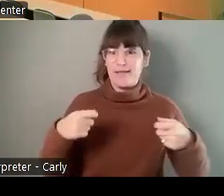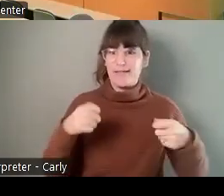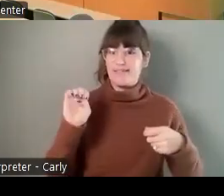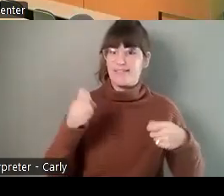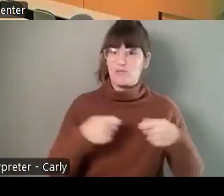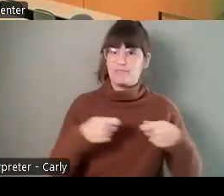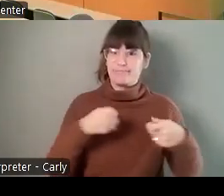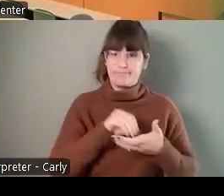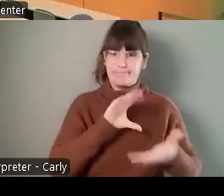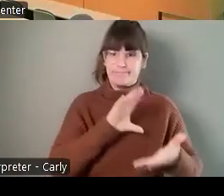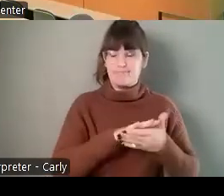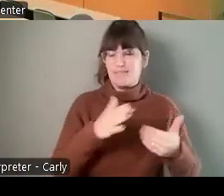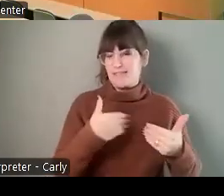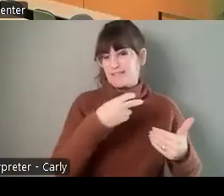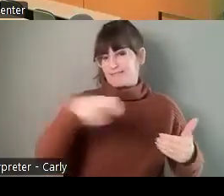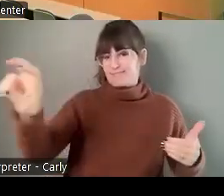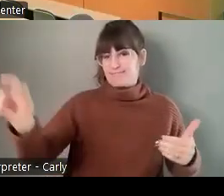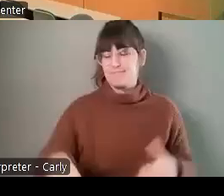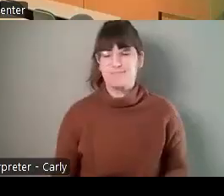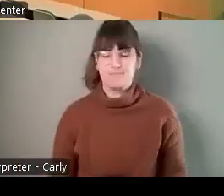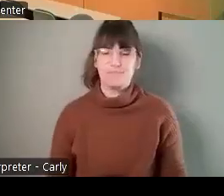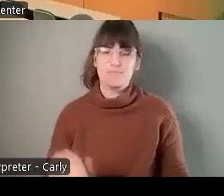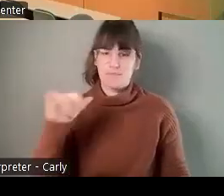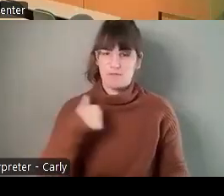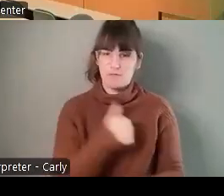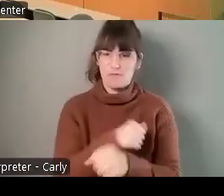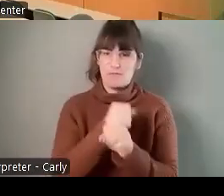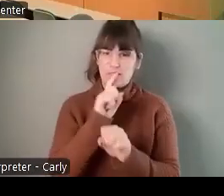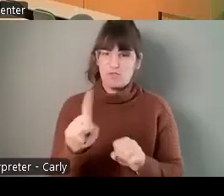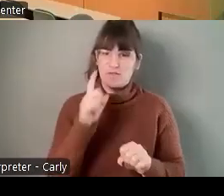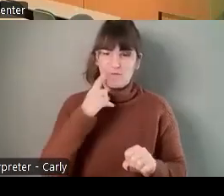taggable and findable. We also do make sure for kids who are starting with a new clinic